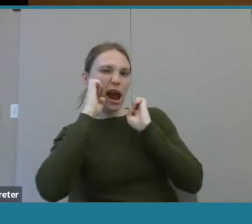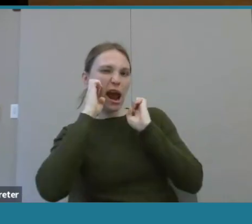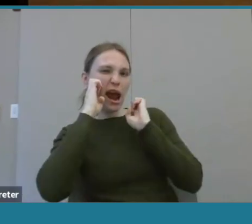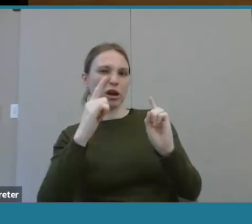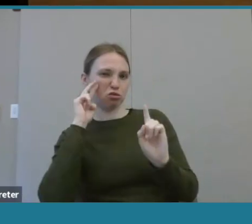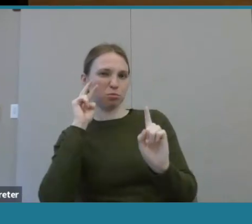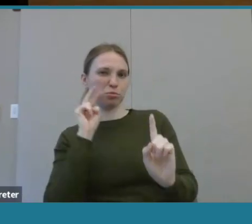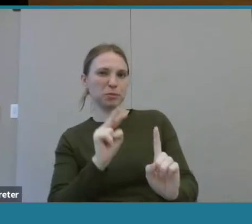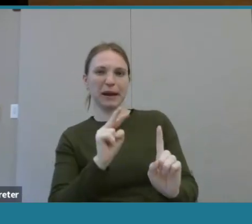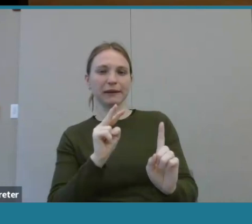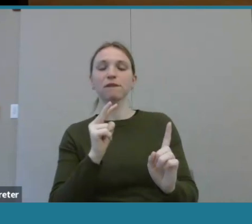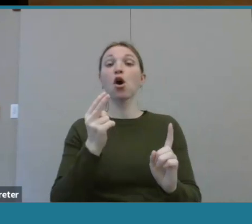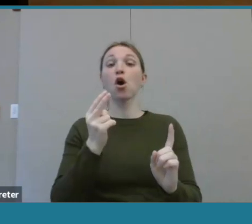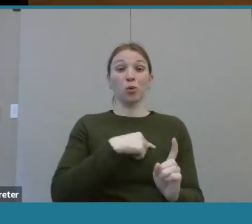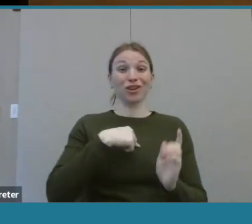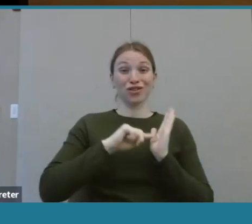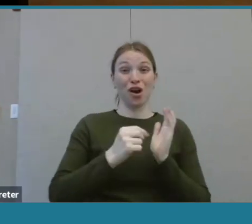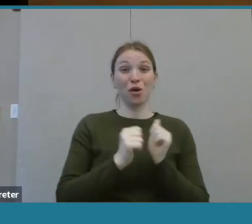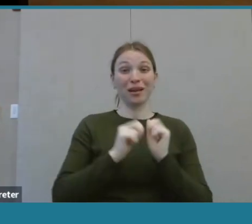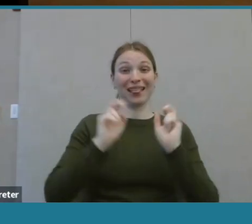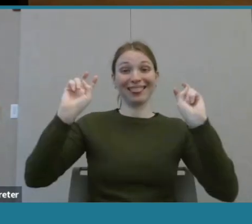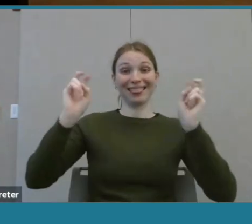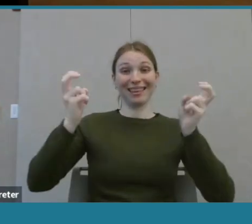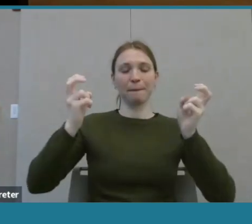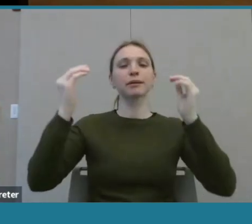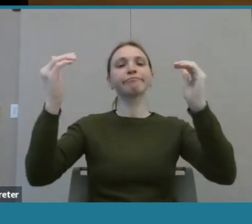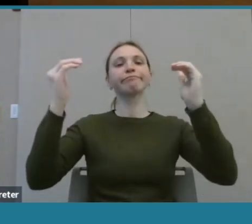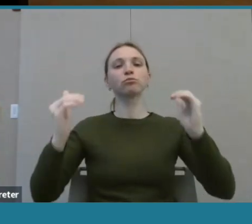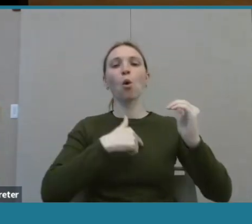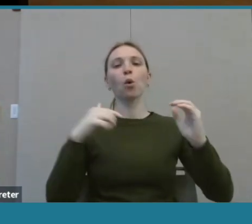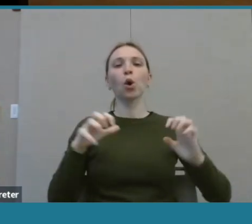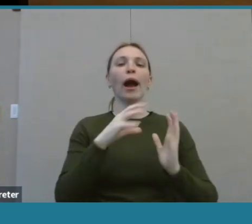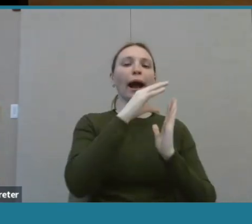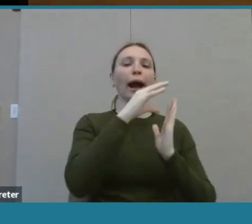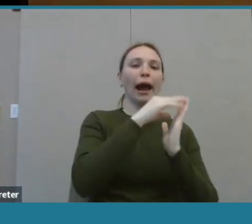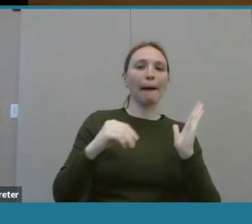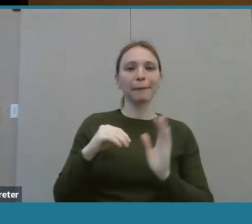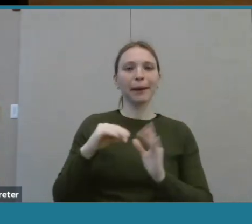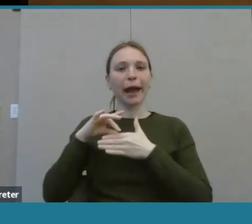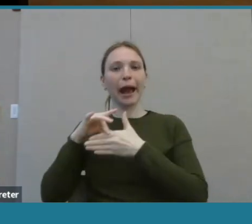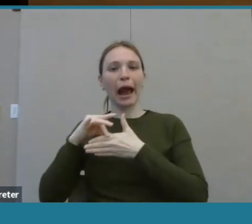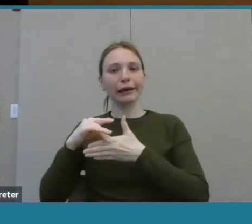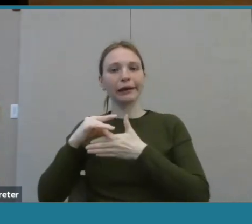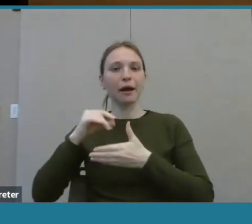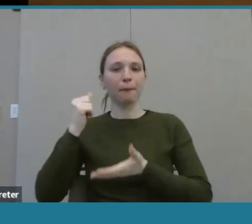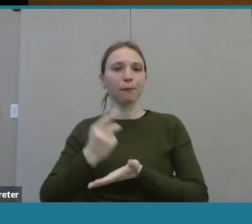Once we have that interpretive theme, then we go into the copy and content phase where we're literally writing the sentences that will appear on the sign.